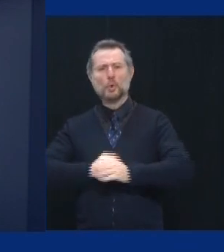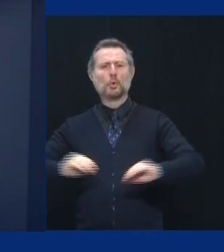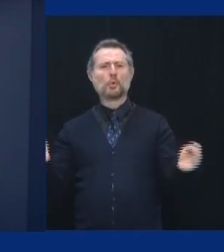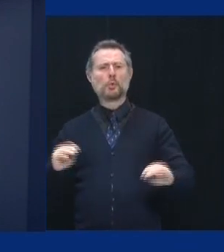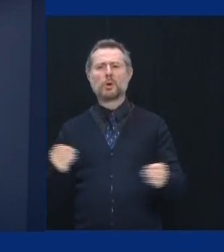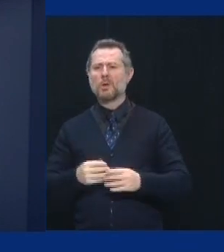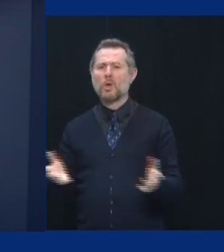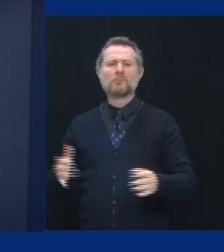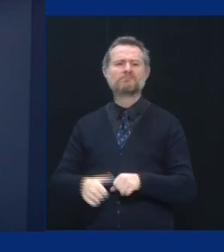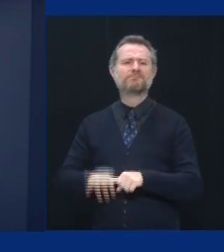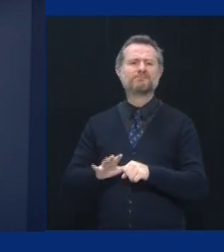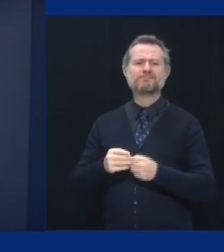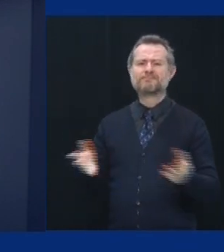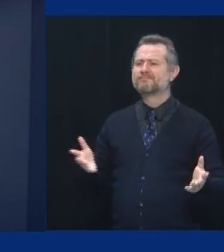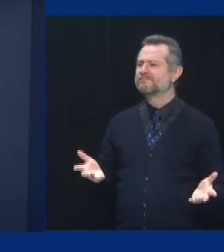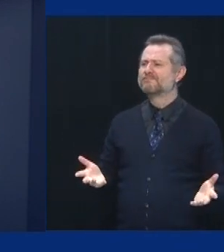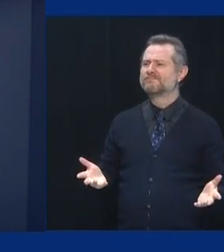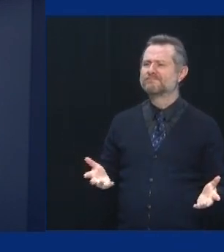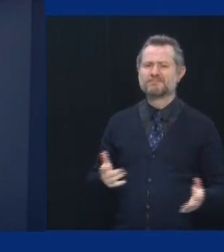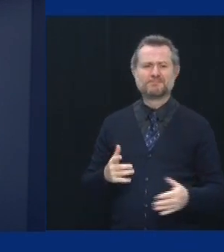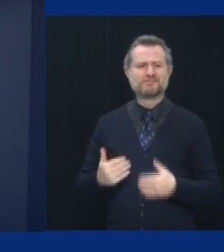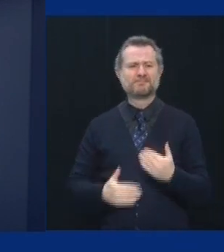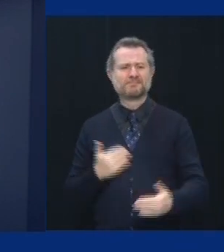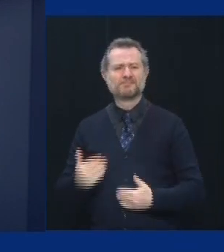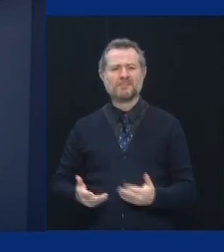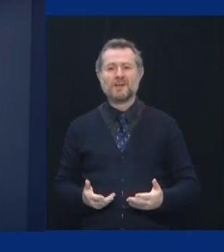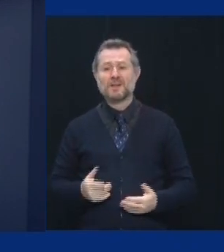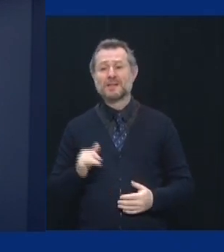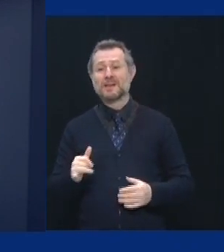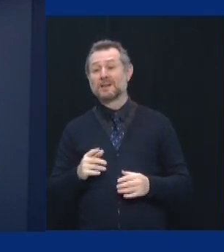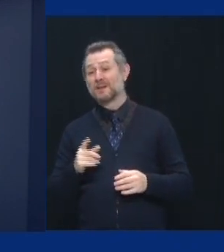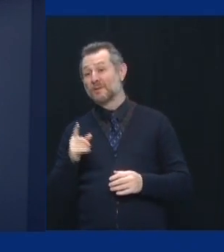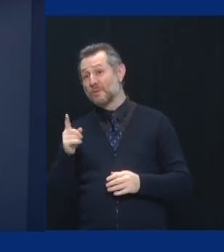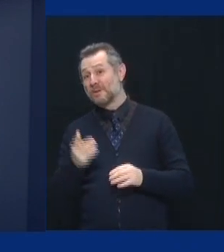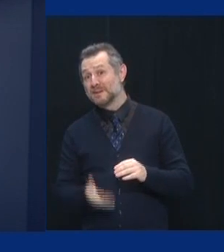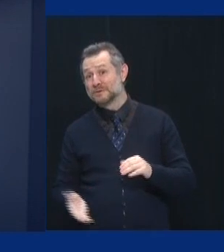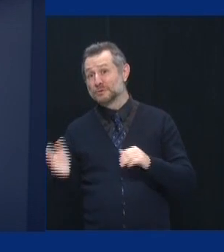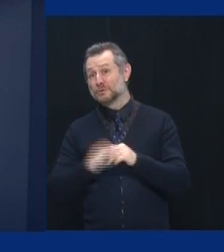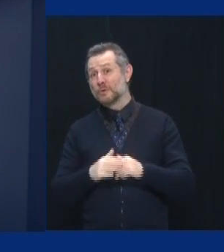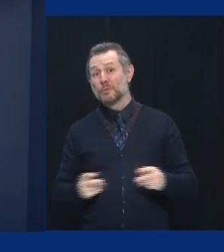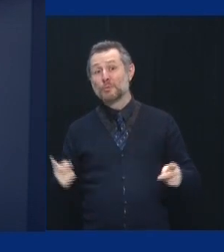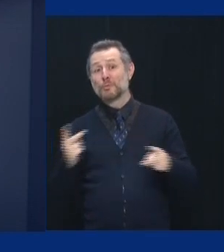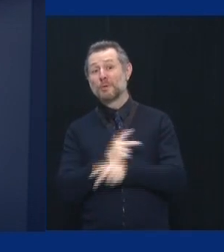CREATED BY THE FEDERAL NEGLIGENCE IN THE FIRST PLACE. YOU LEARNED NOTHING, THE